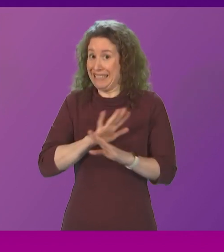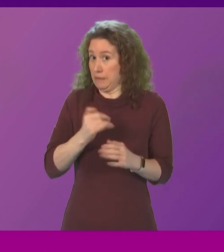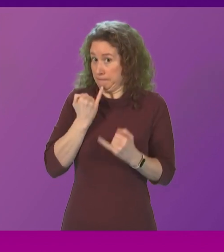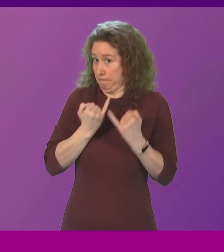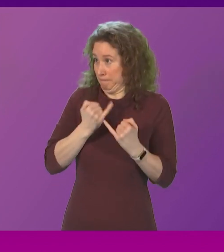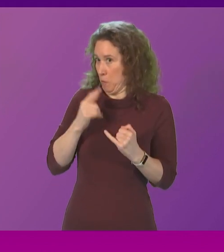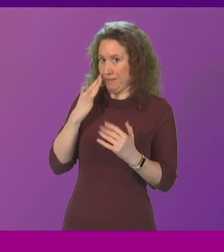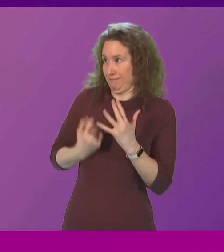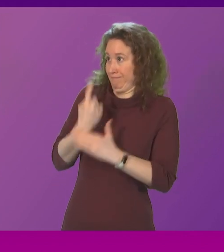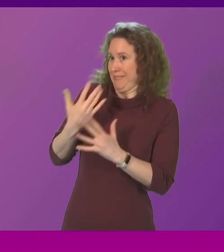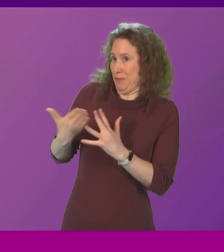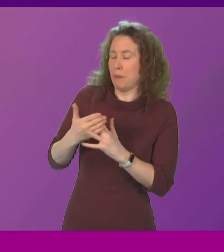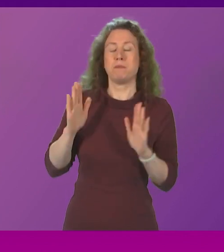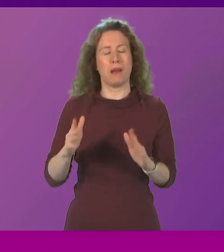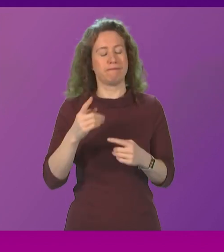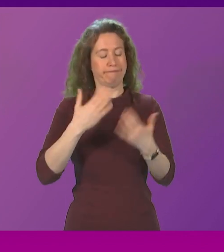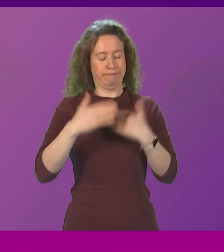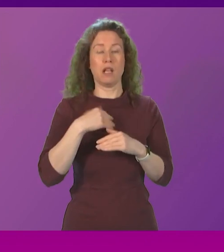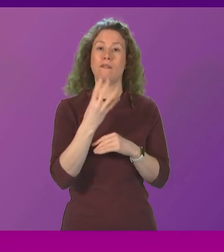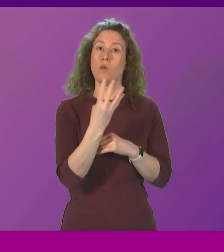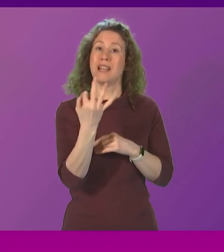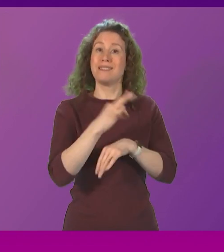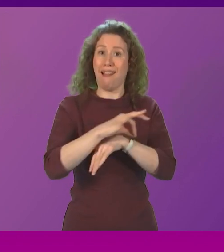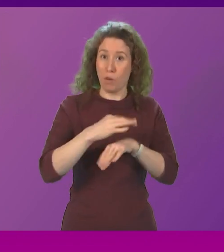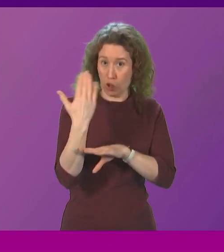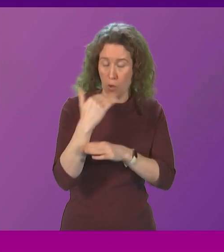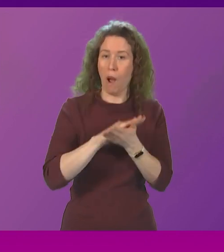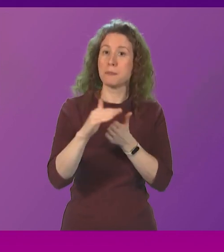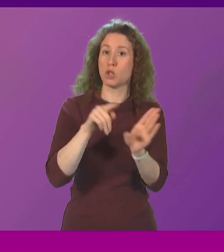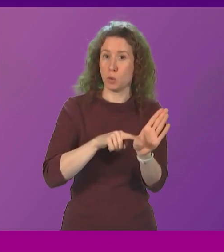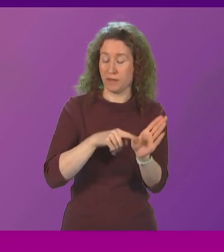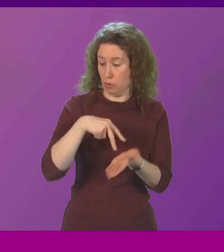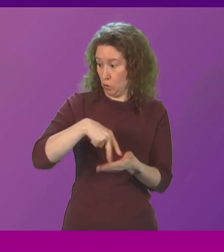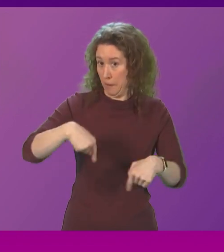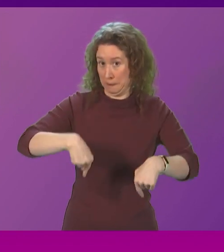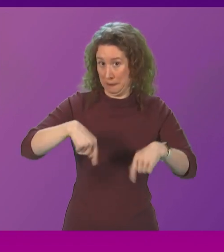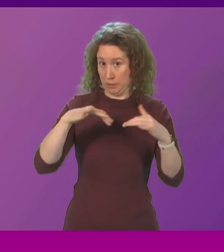Less than 48 hours ago, Humza Yousaf stood in the chamber and promised to be